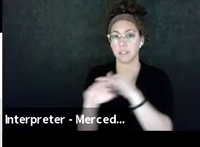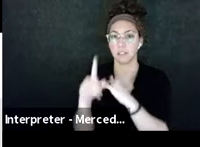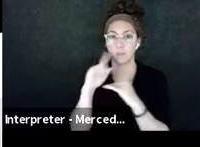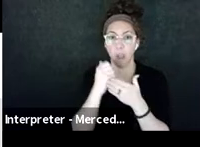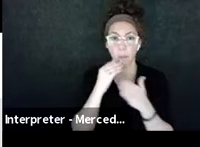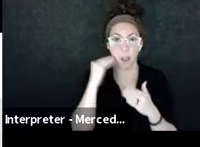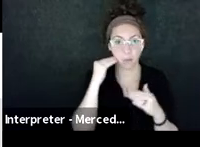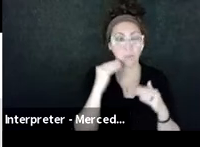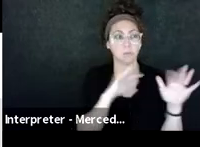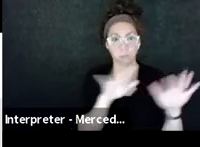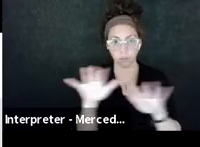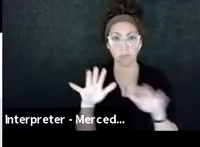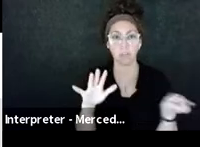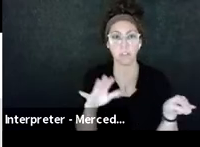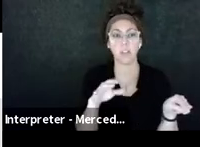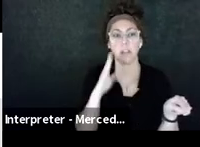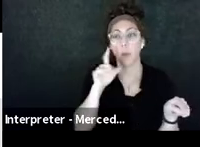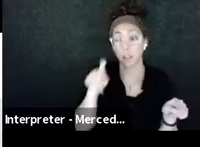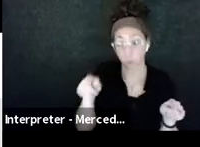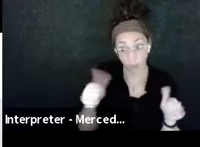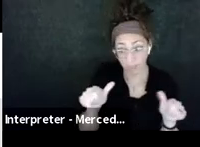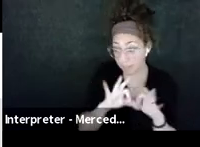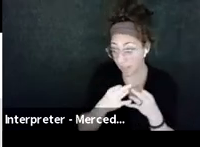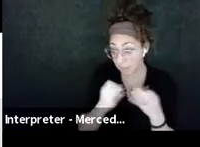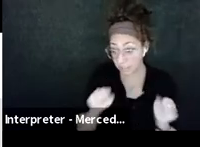maria.rodriguez: Have you talked to any relatives. Do you have any family members that you can go stay at